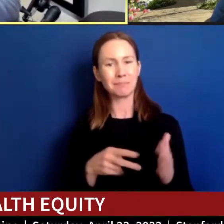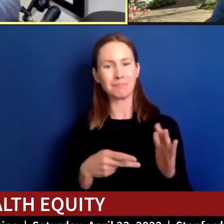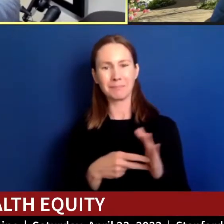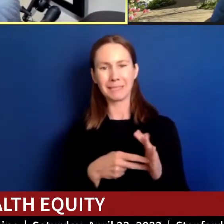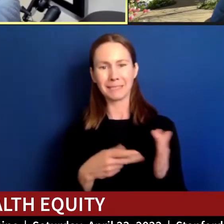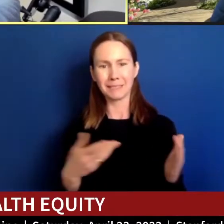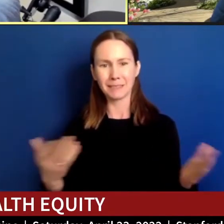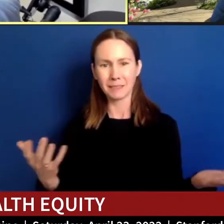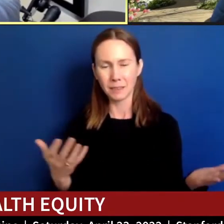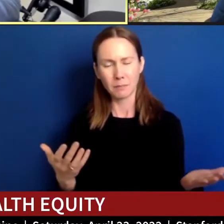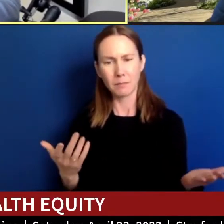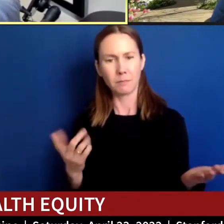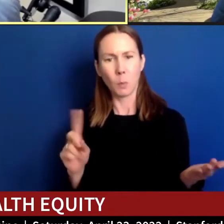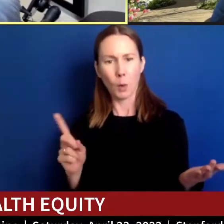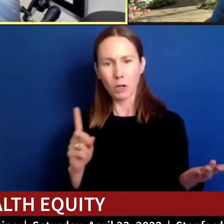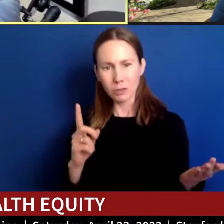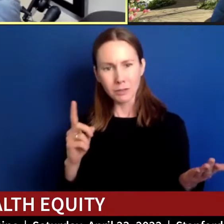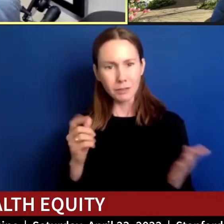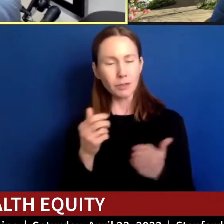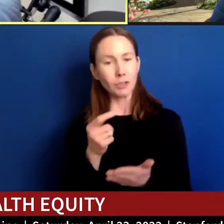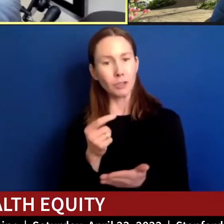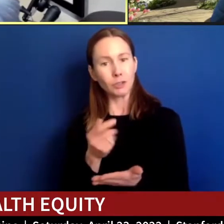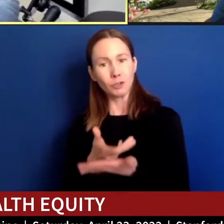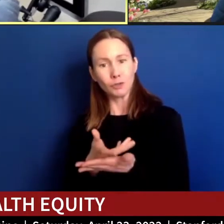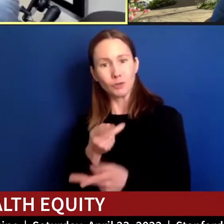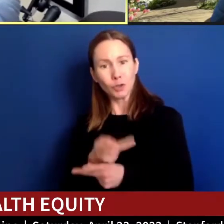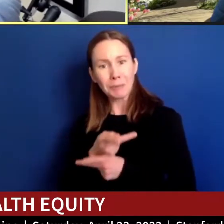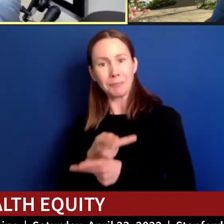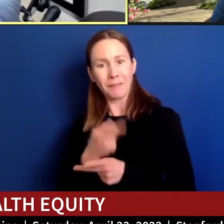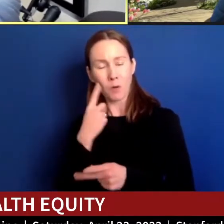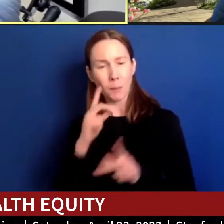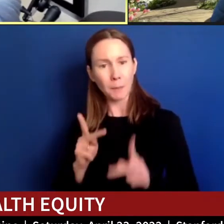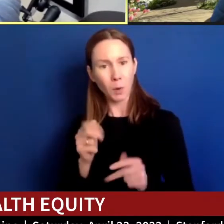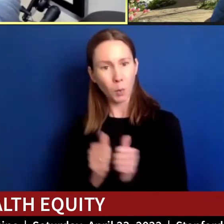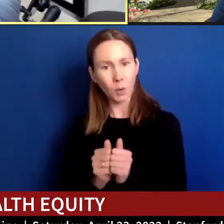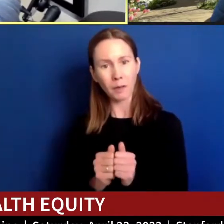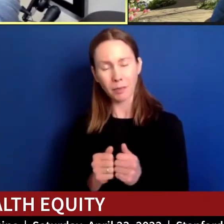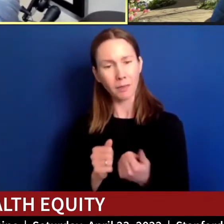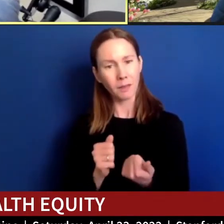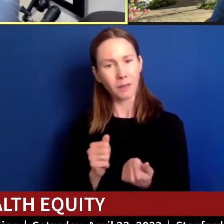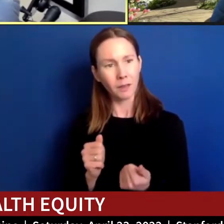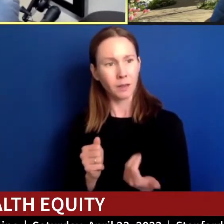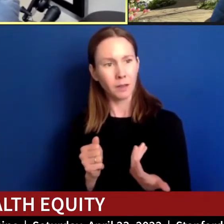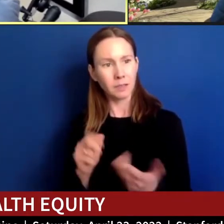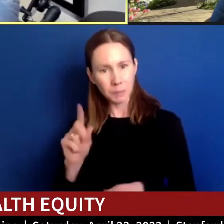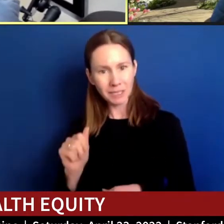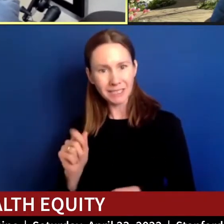treatment for people—for mental care, for the mental health services being provided for people